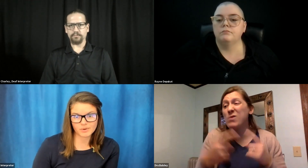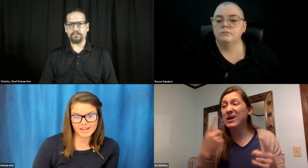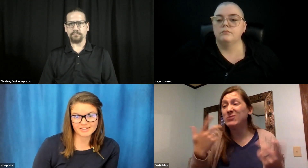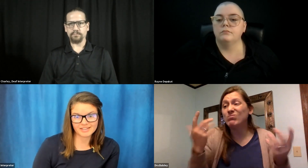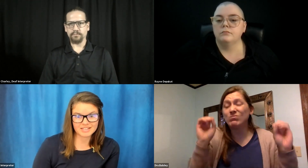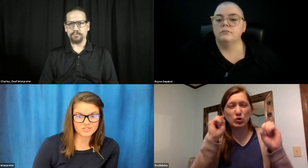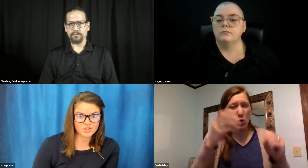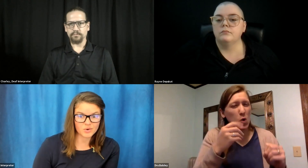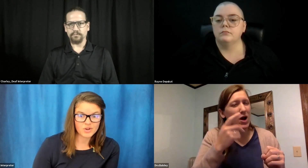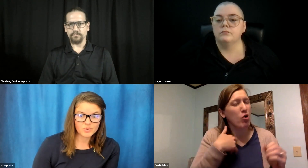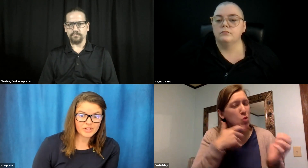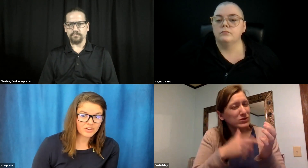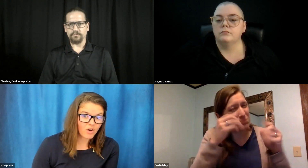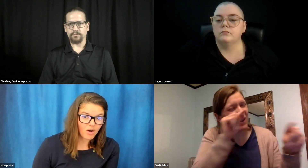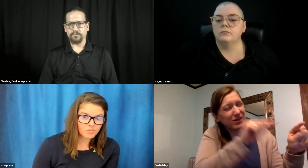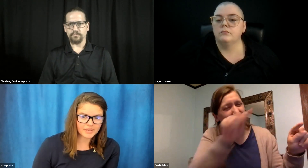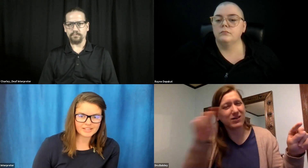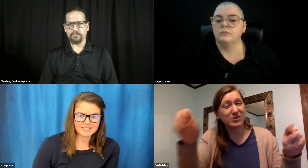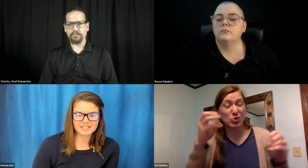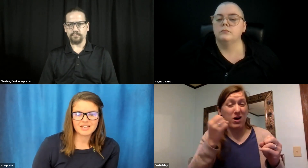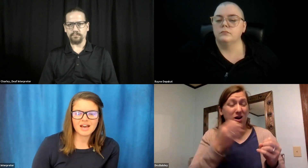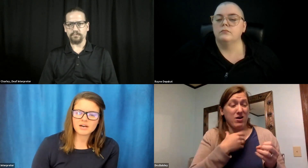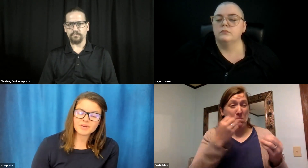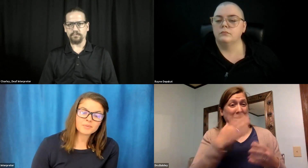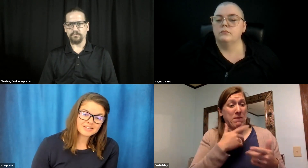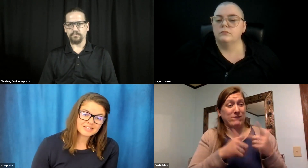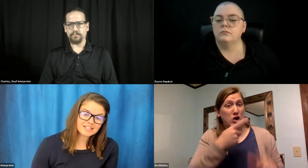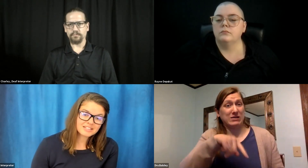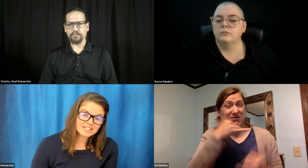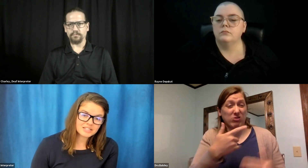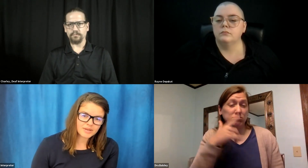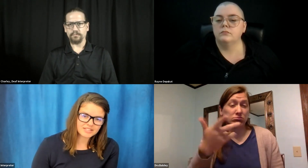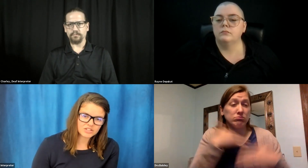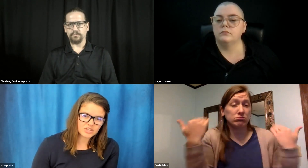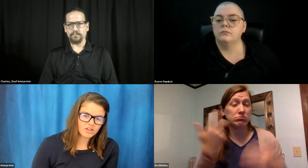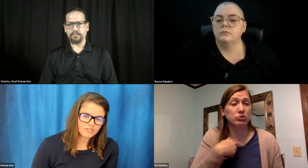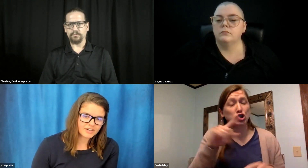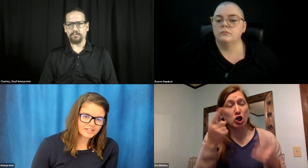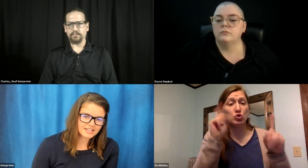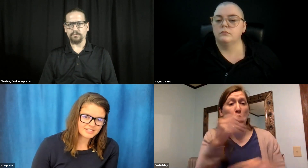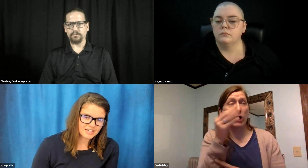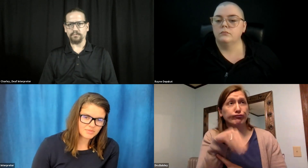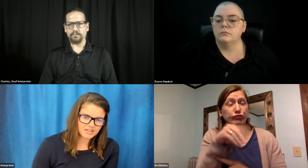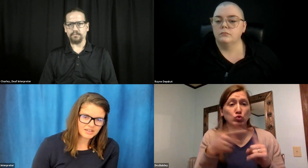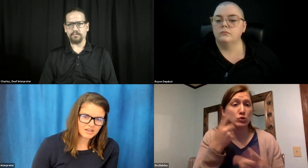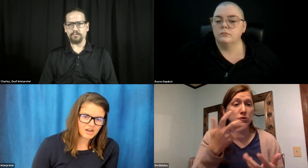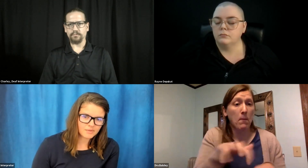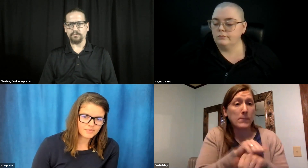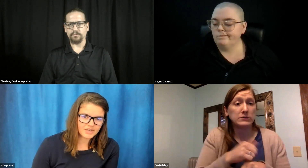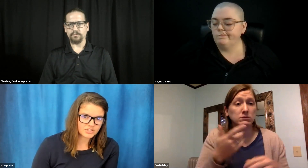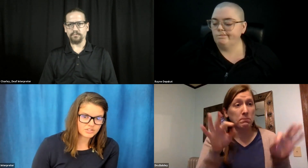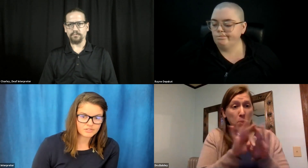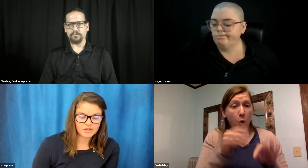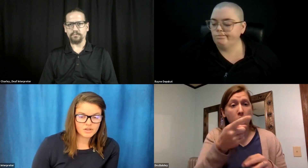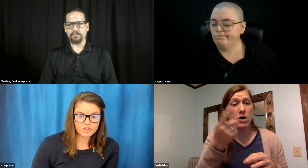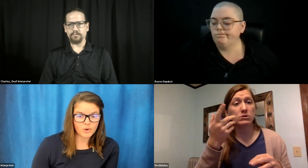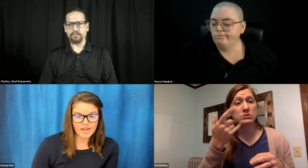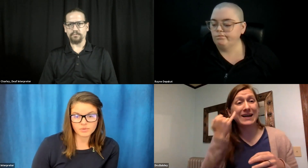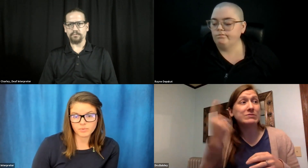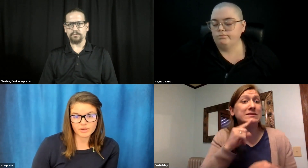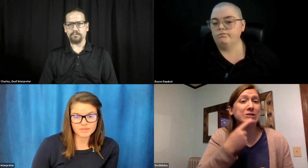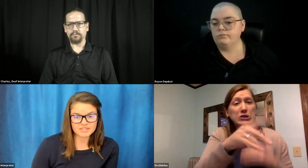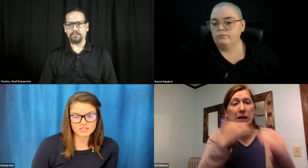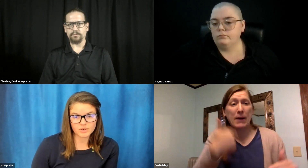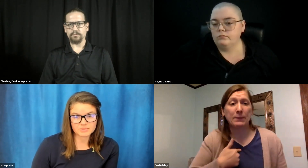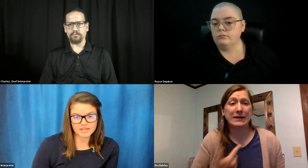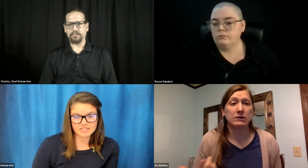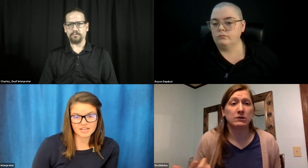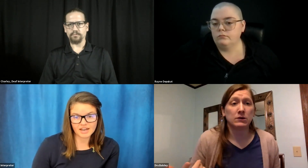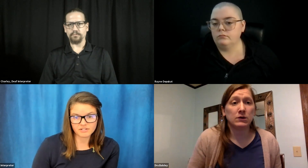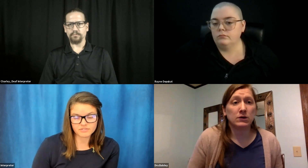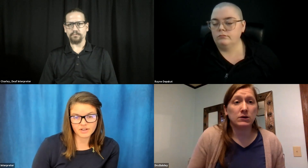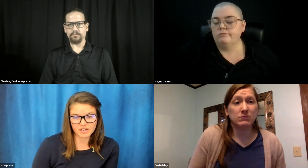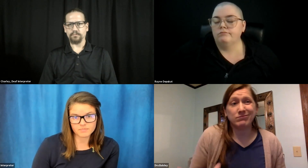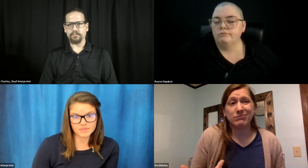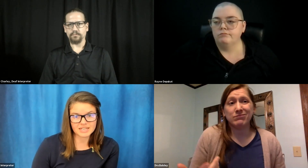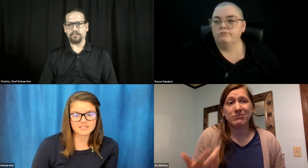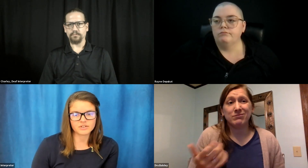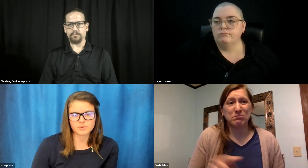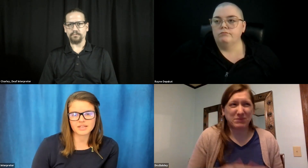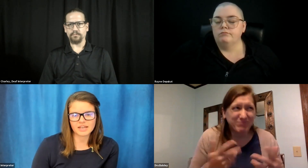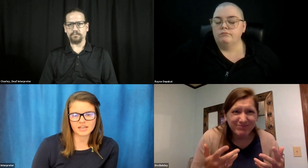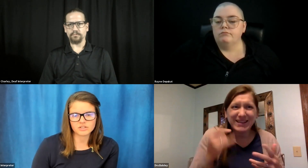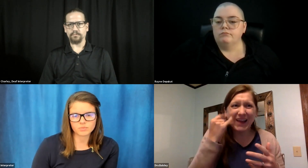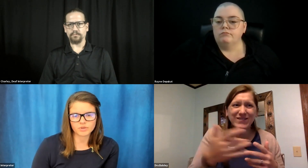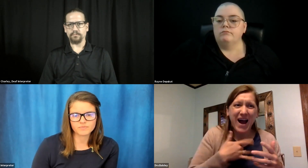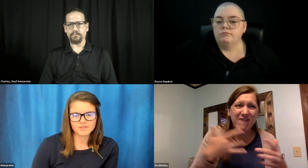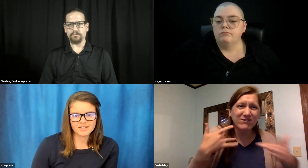Okay, they said so we can call but. But anyway, it's a consistent message, a lot of friends say the same thing. They just go ahead with appointments and don't expect to have be taken serious with getting an interpreter.